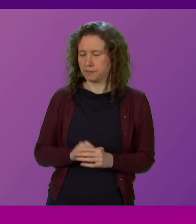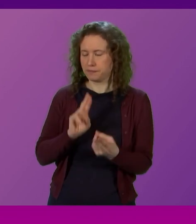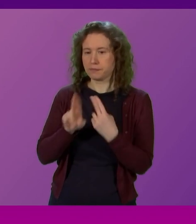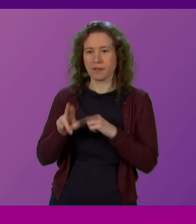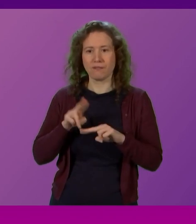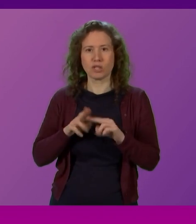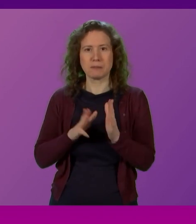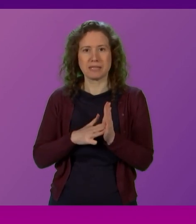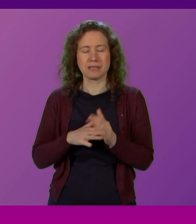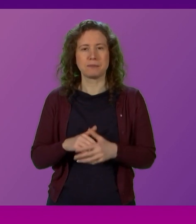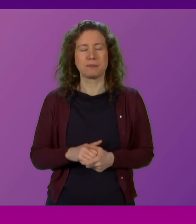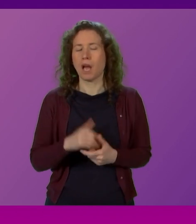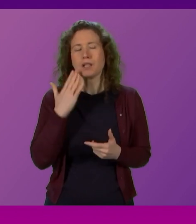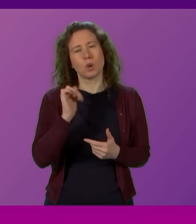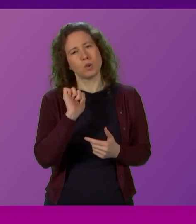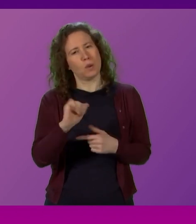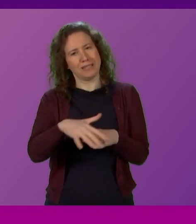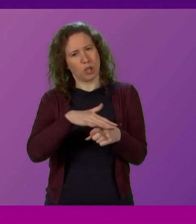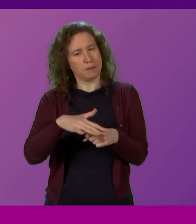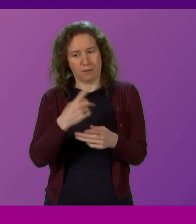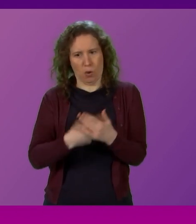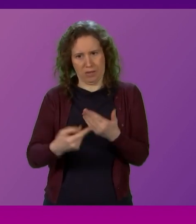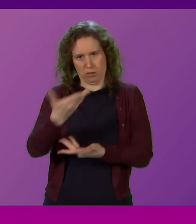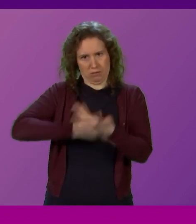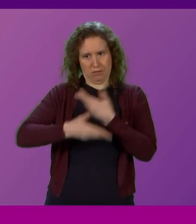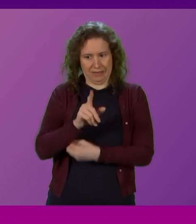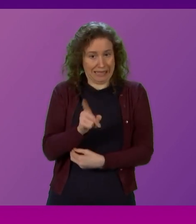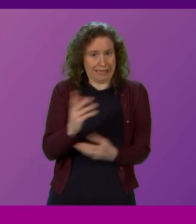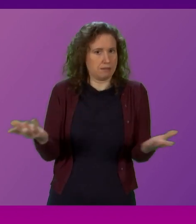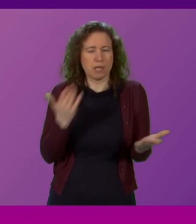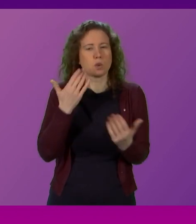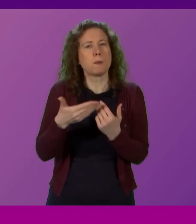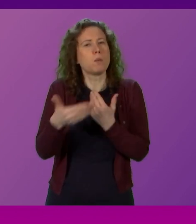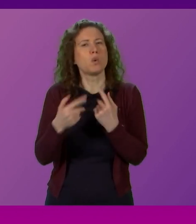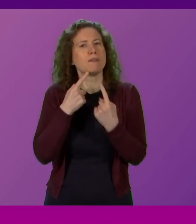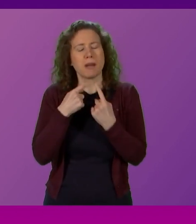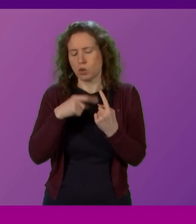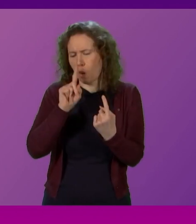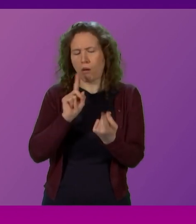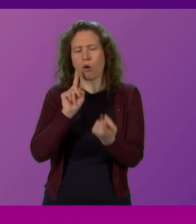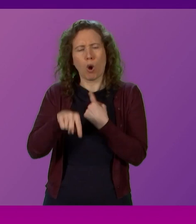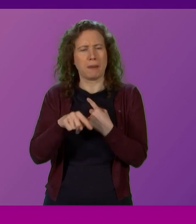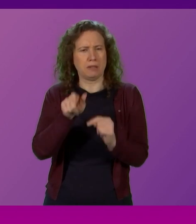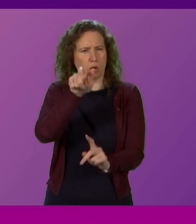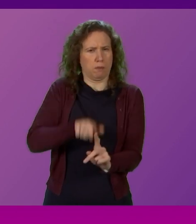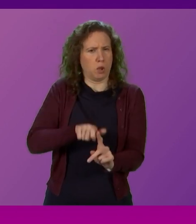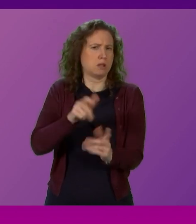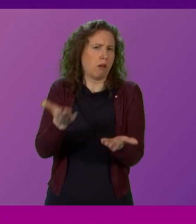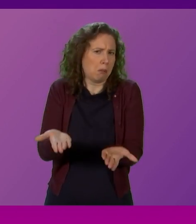I do not know the circumstances of that case beyond what Alex Cole-Hamilton has narrated, and it would be wrong for me to comment on an individual case.